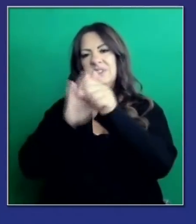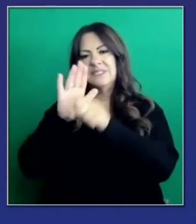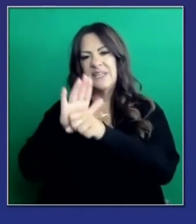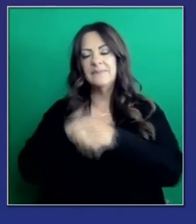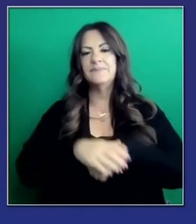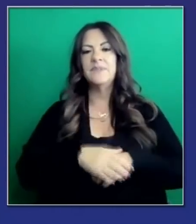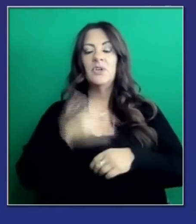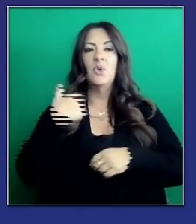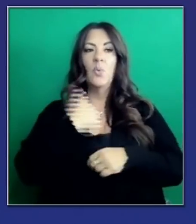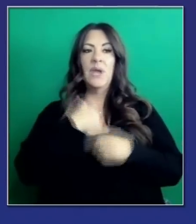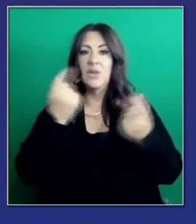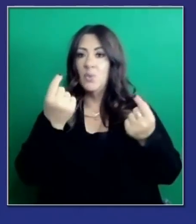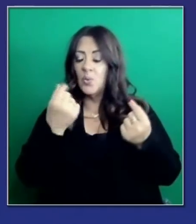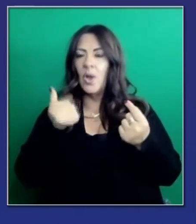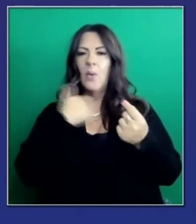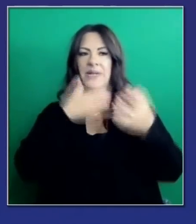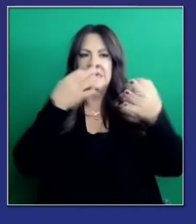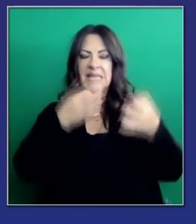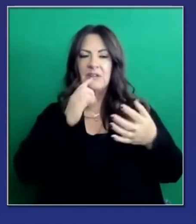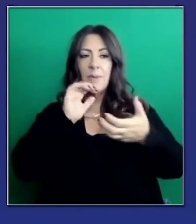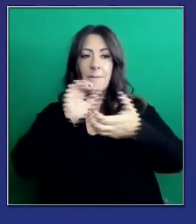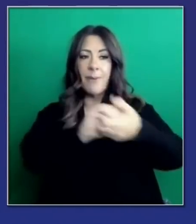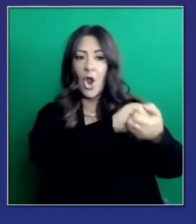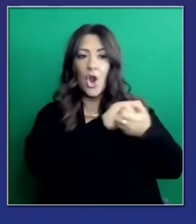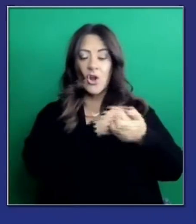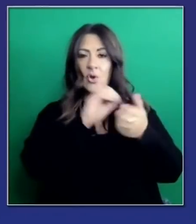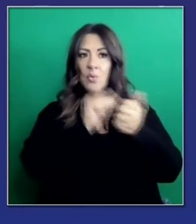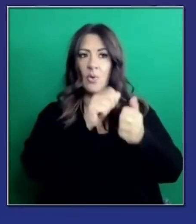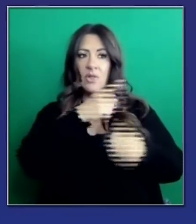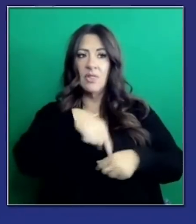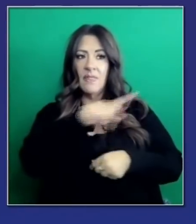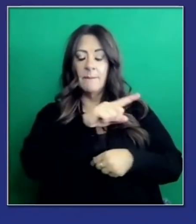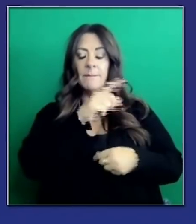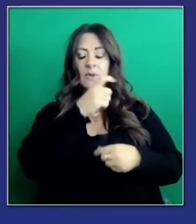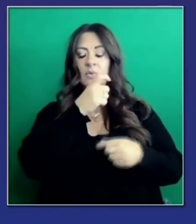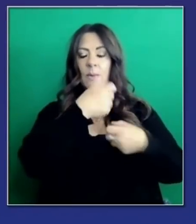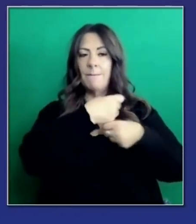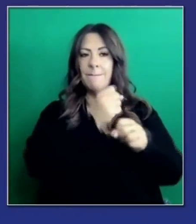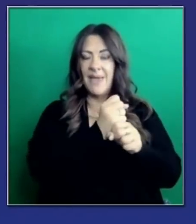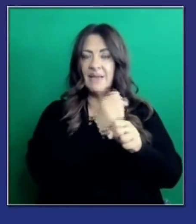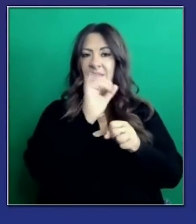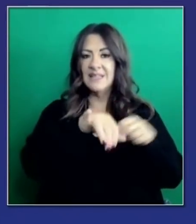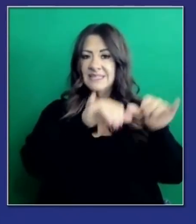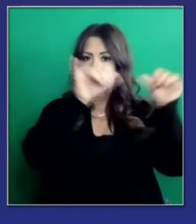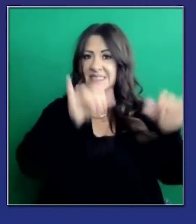SYSTEMS THAT MANY STATES, NOT JUST THE STATE OF CALIFORNIA IS STRUGGLING WITH. WE PARTNERED WITH SALESFORCE. WE PARTNERED WITH SCHEDULER,